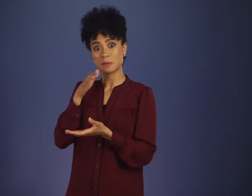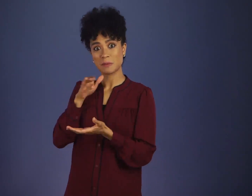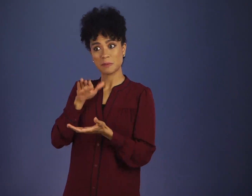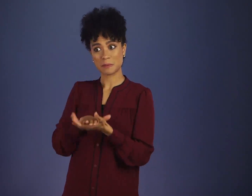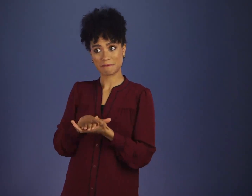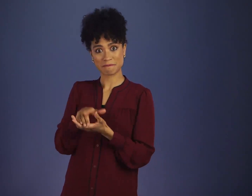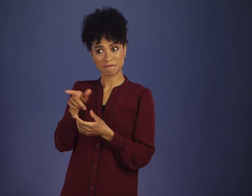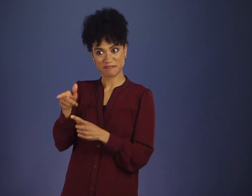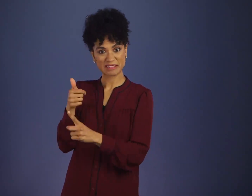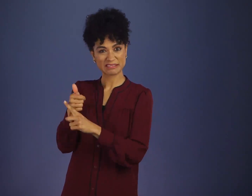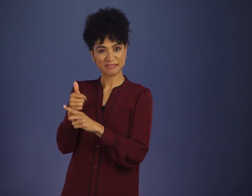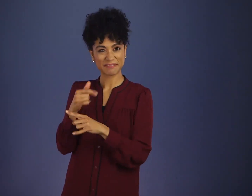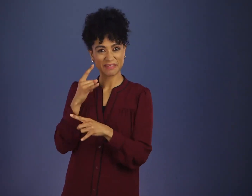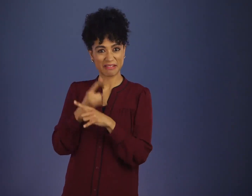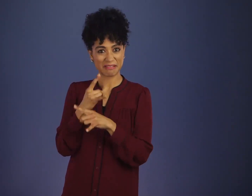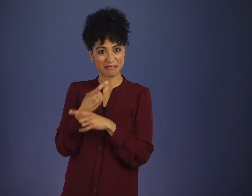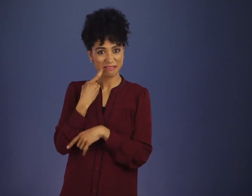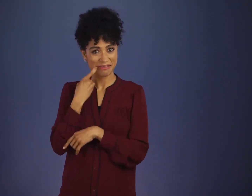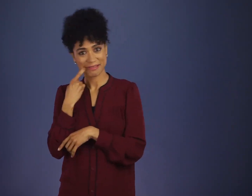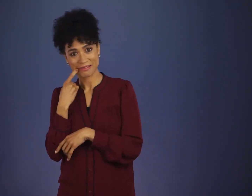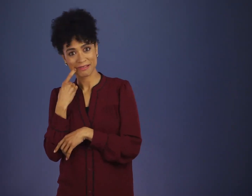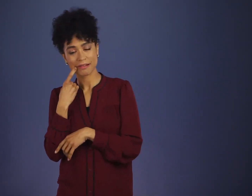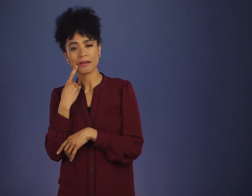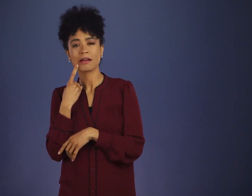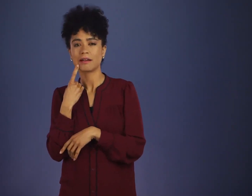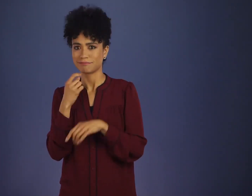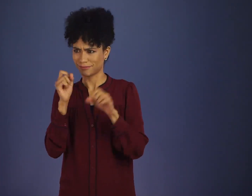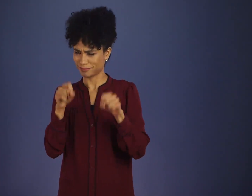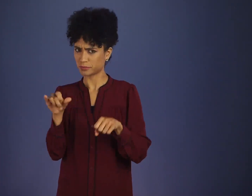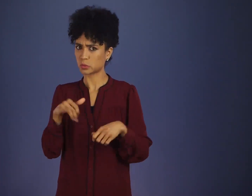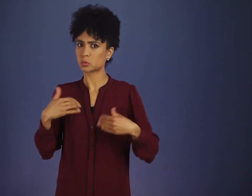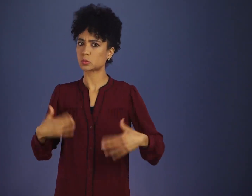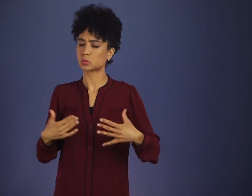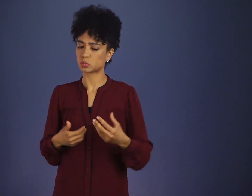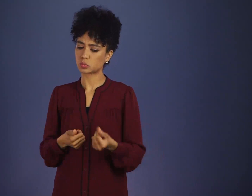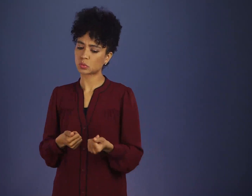But the alcoholic housewife can also make the family financially insecure.